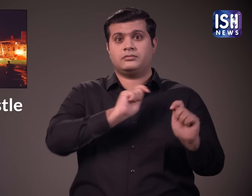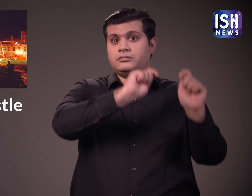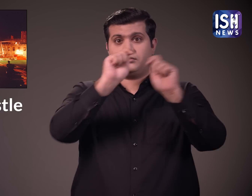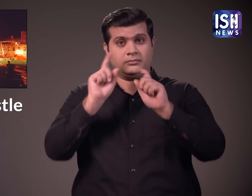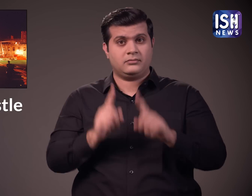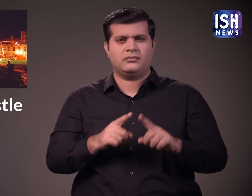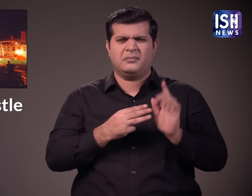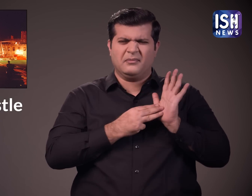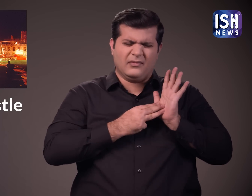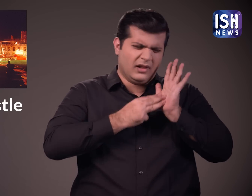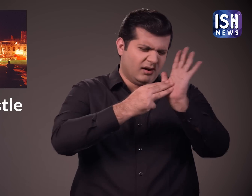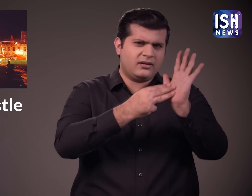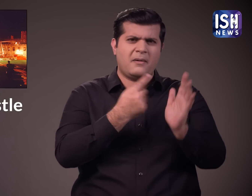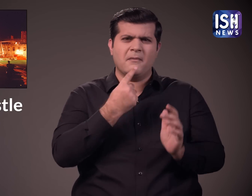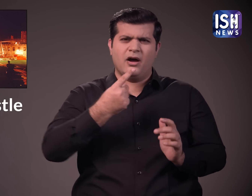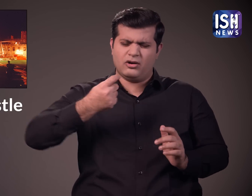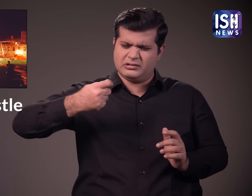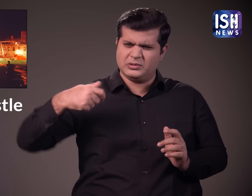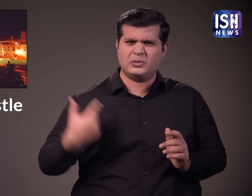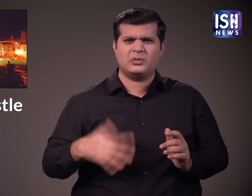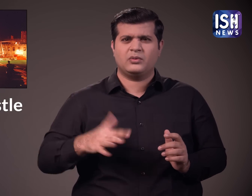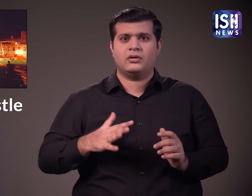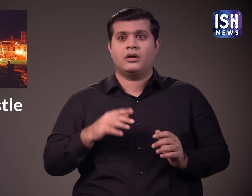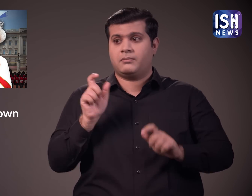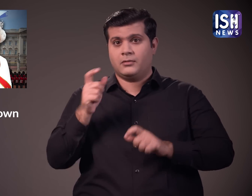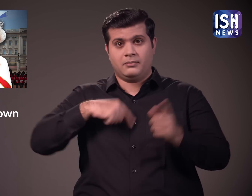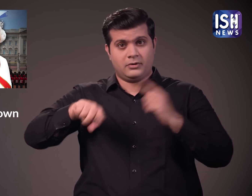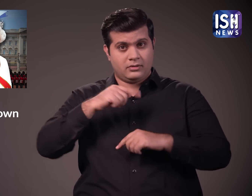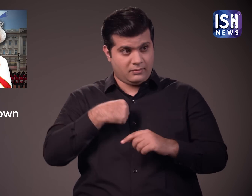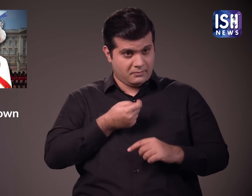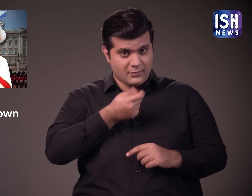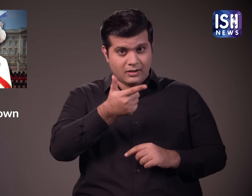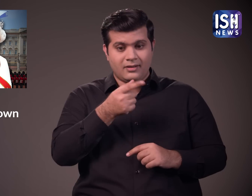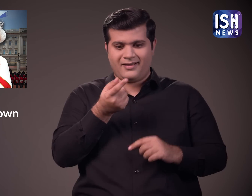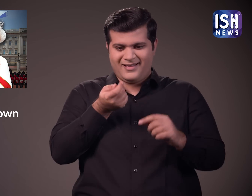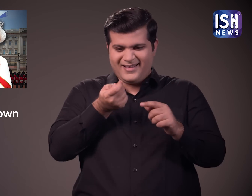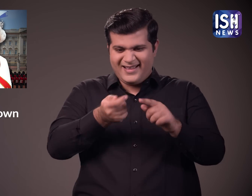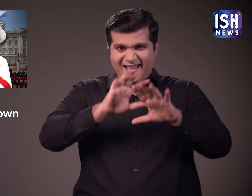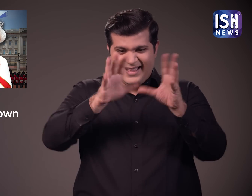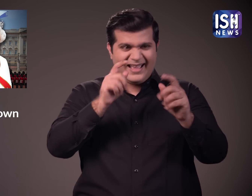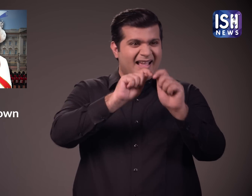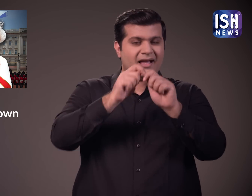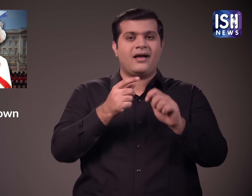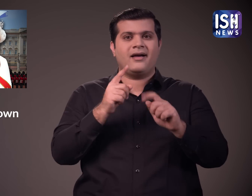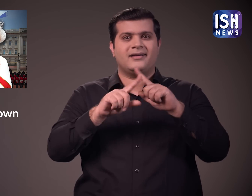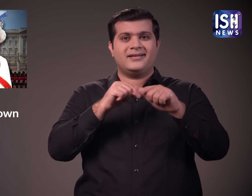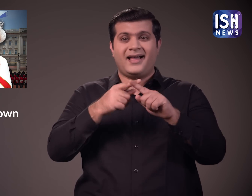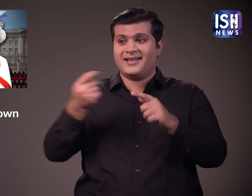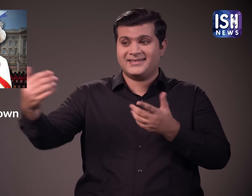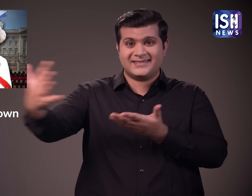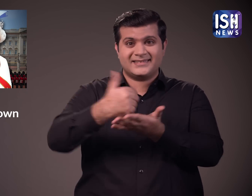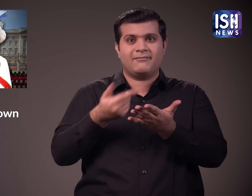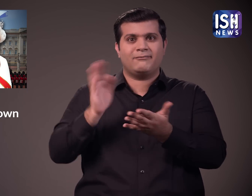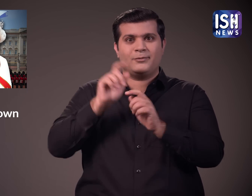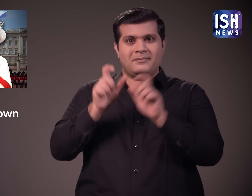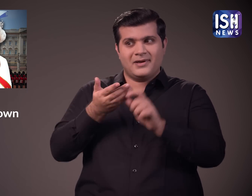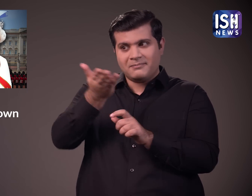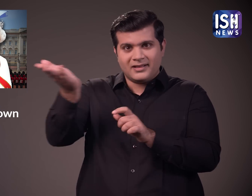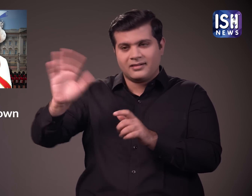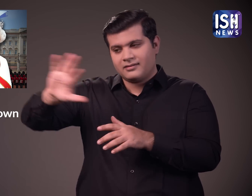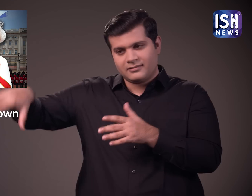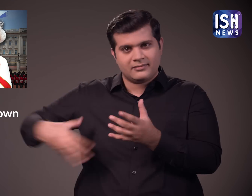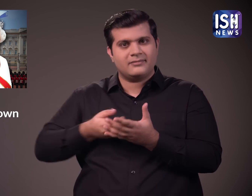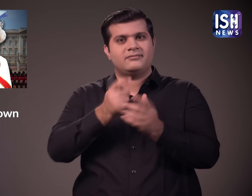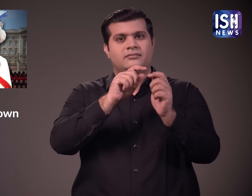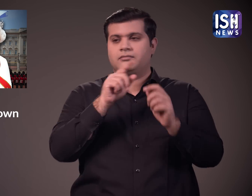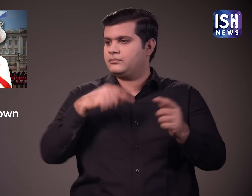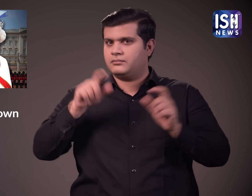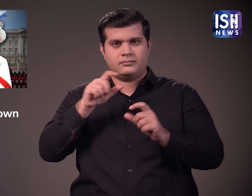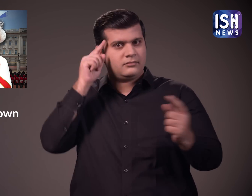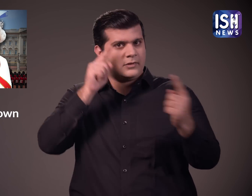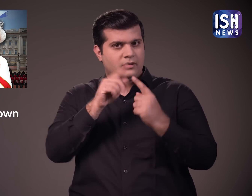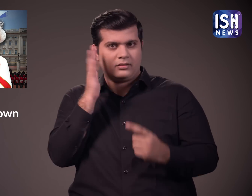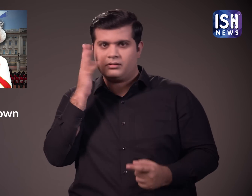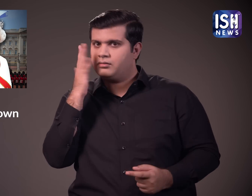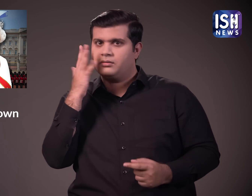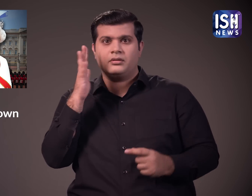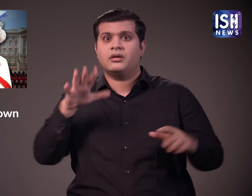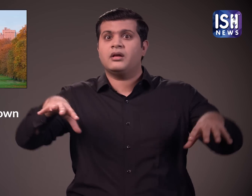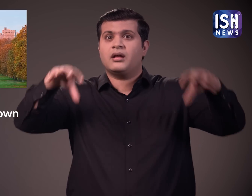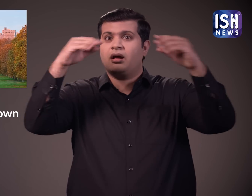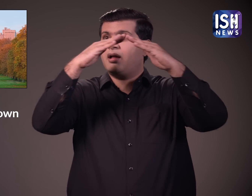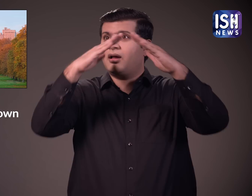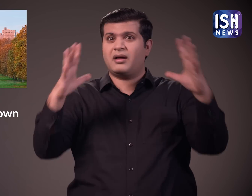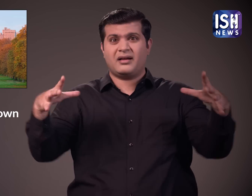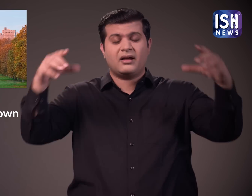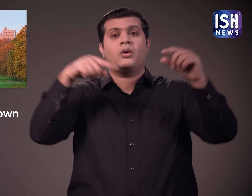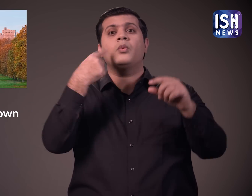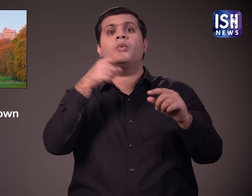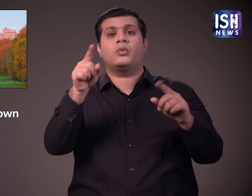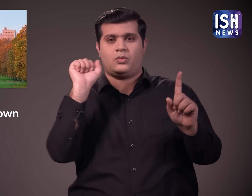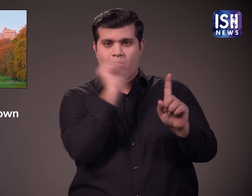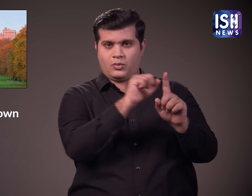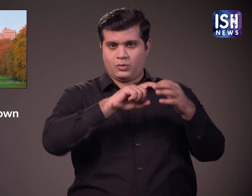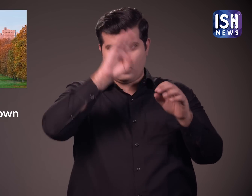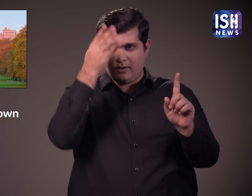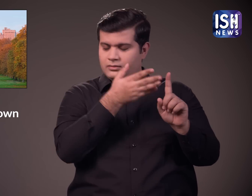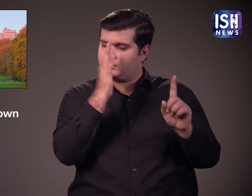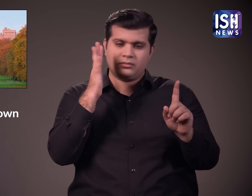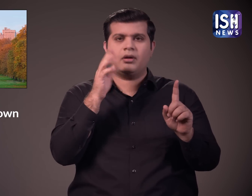The public protested against paying millions of pounds for its repair through their taxes stating that it was Queen's property.